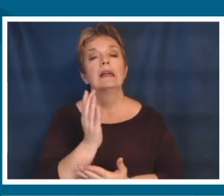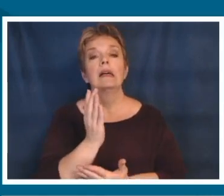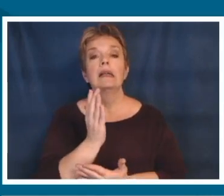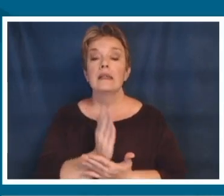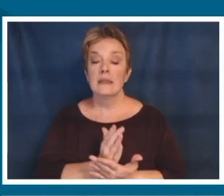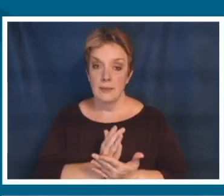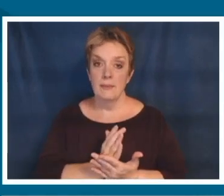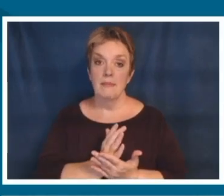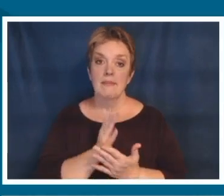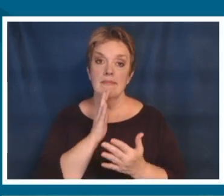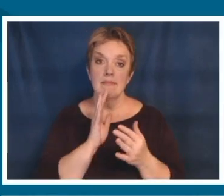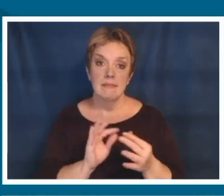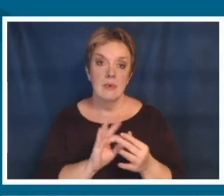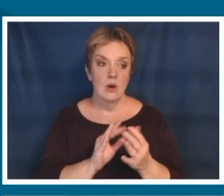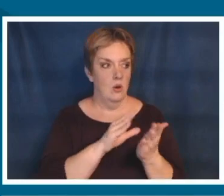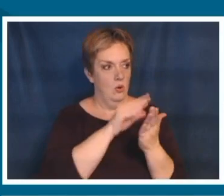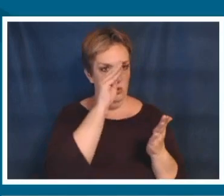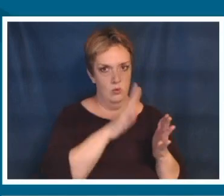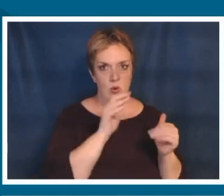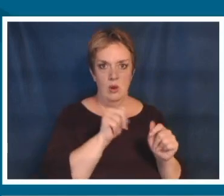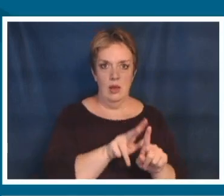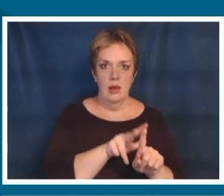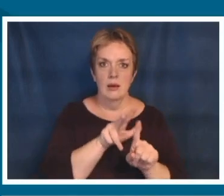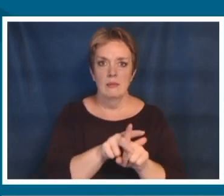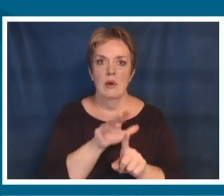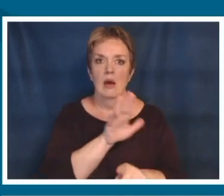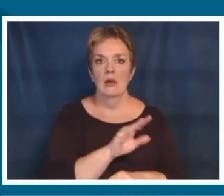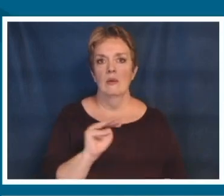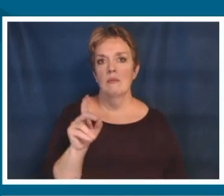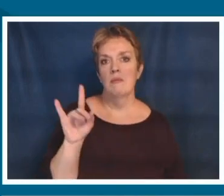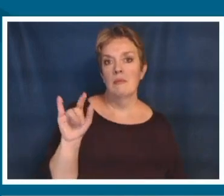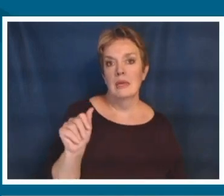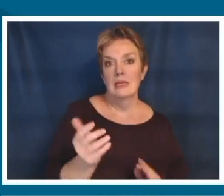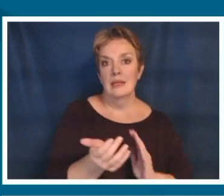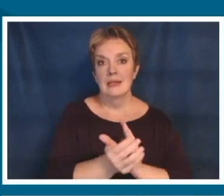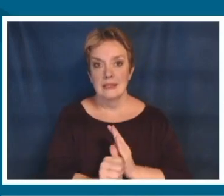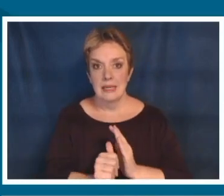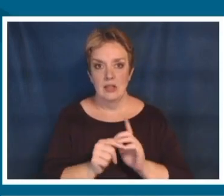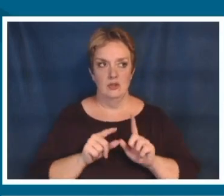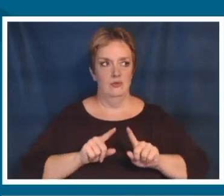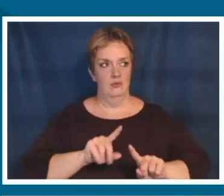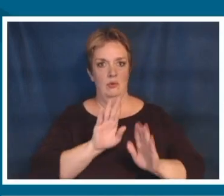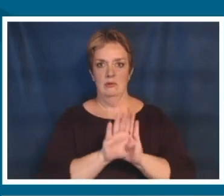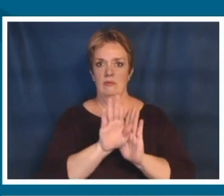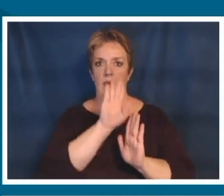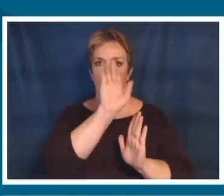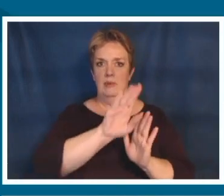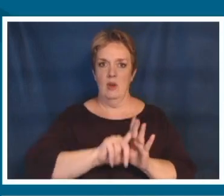can apply media skills as they're maybe building their activation